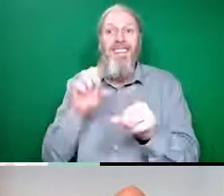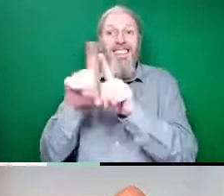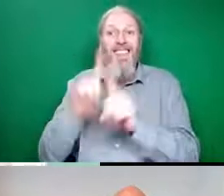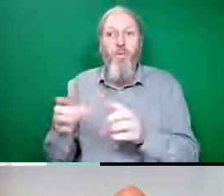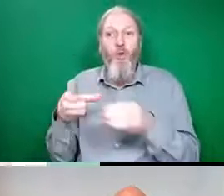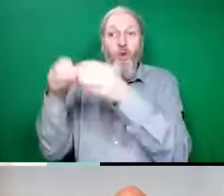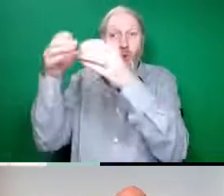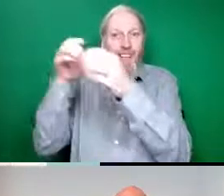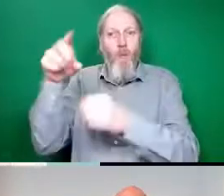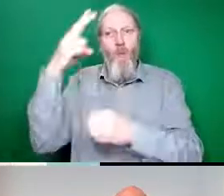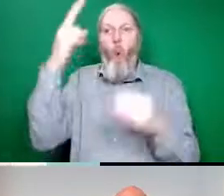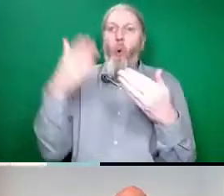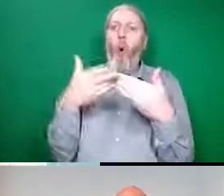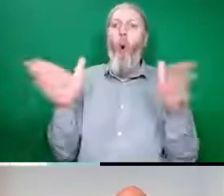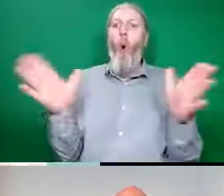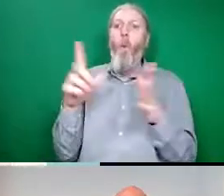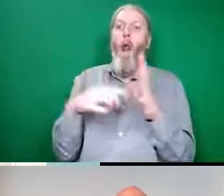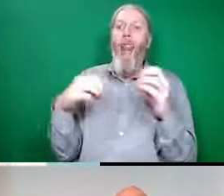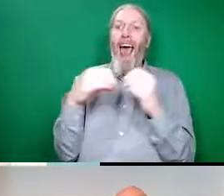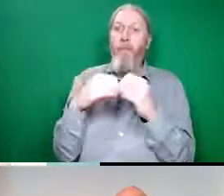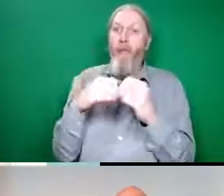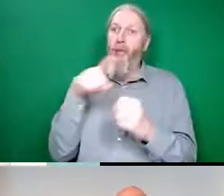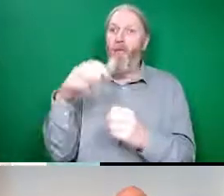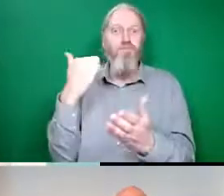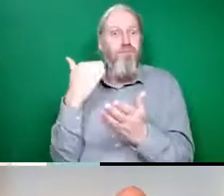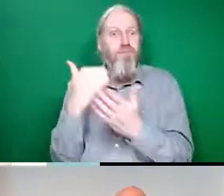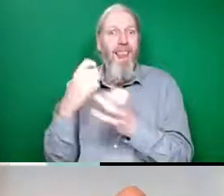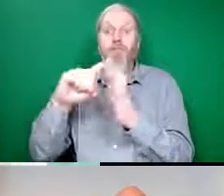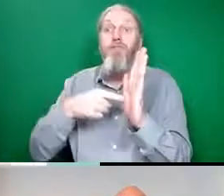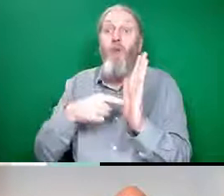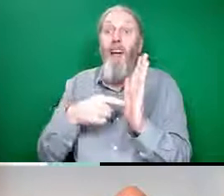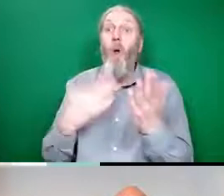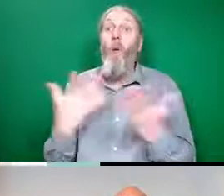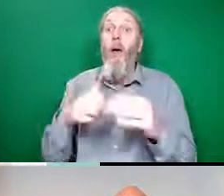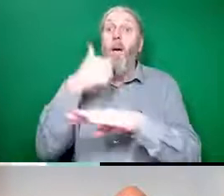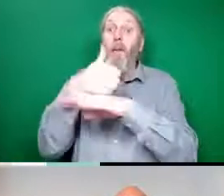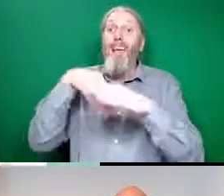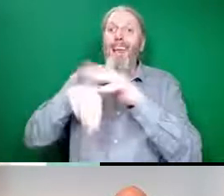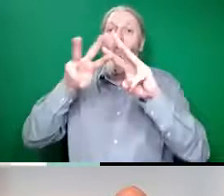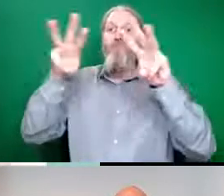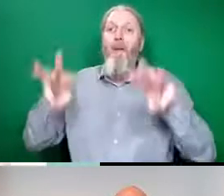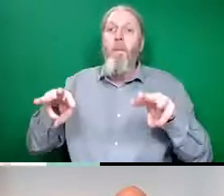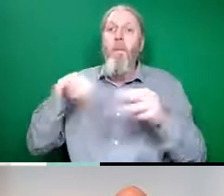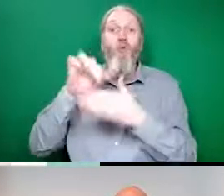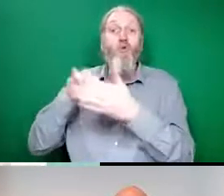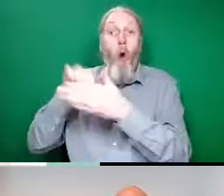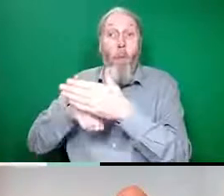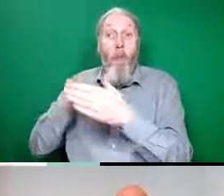town partners and to date £1 million in in-kind support. I know some of my Basildon gang are in audience.